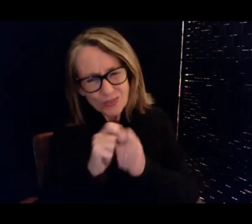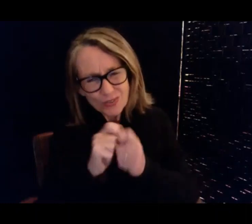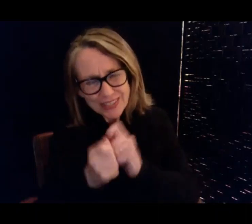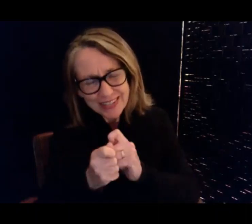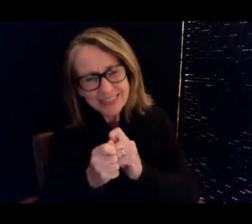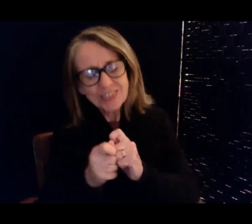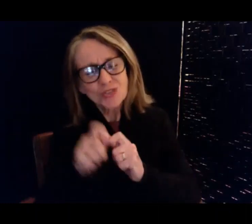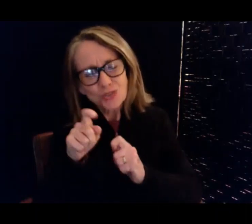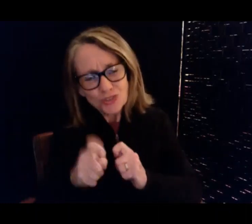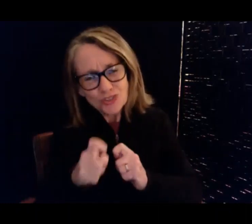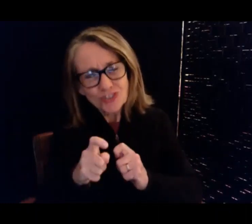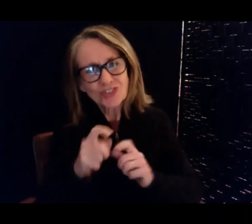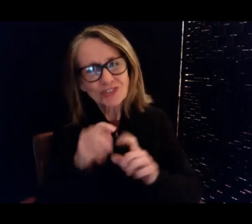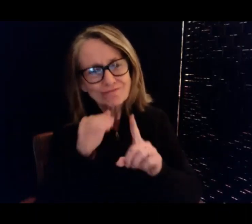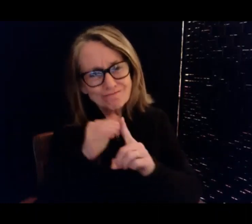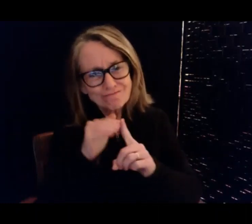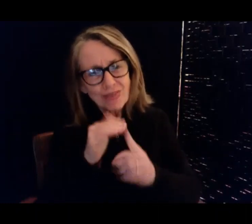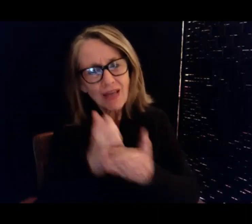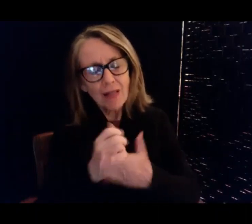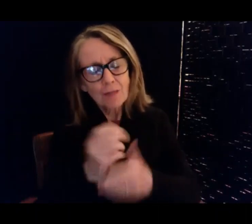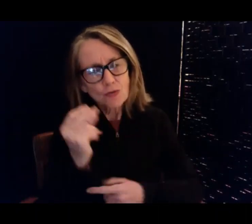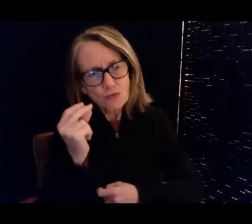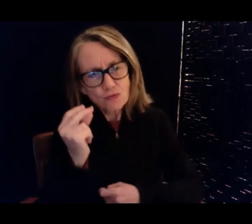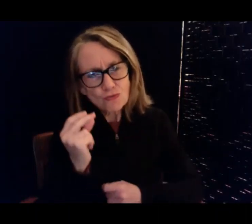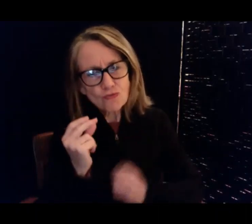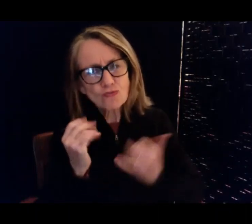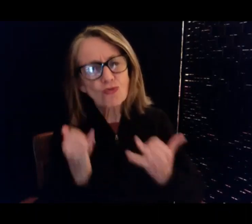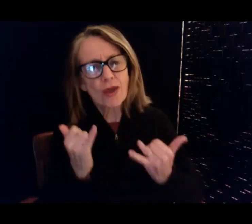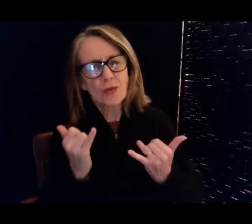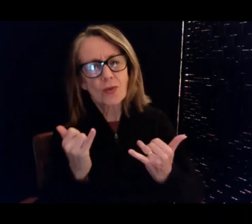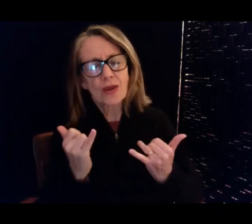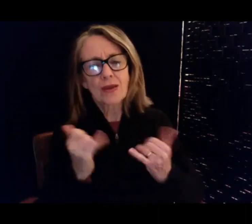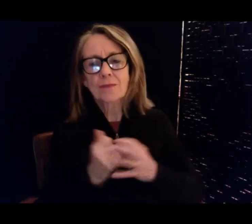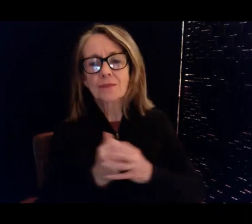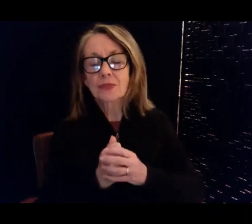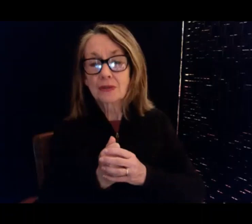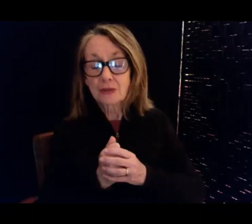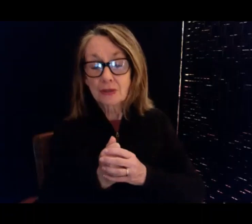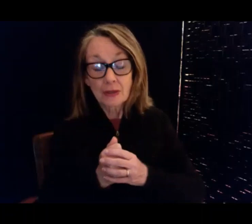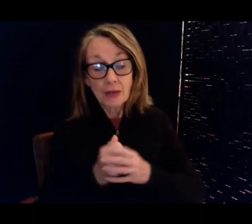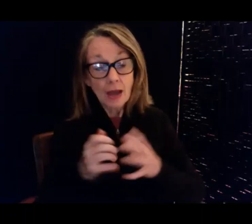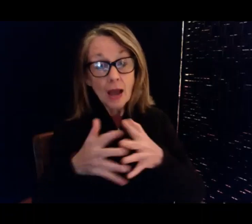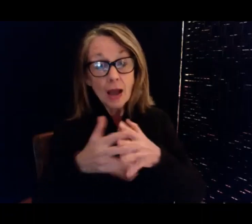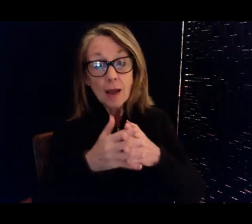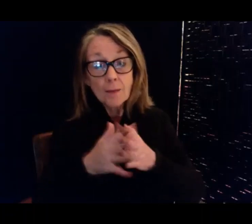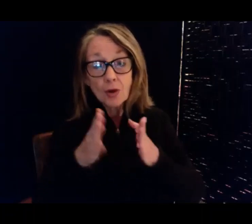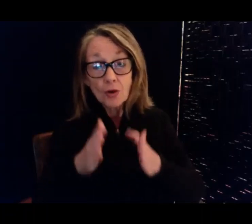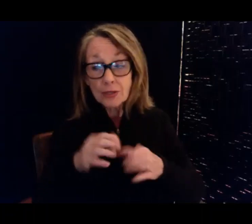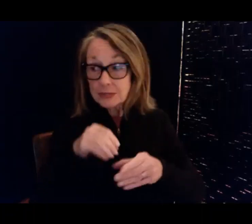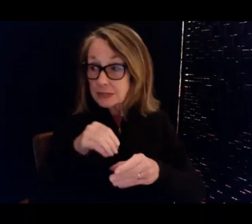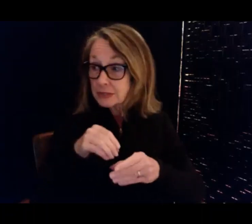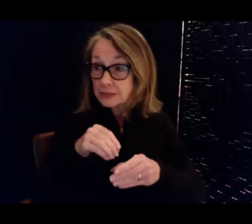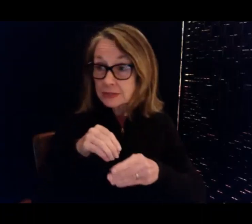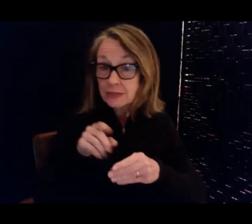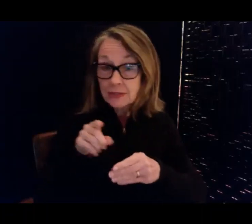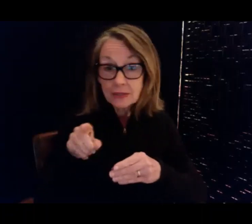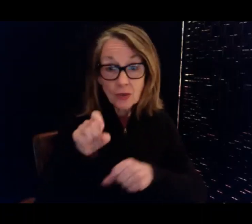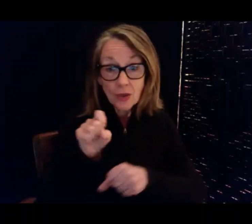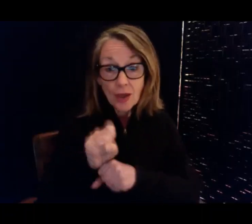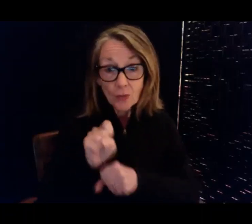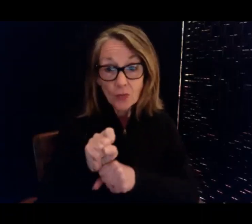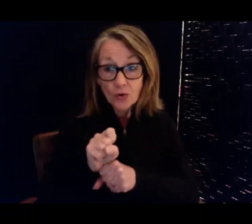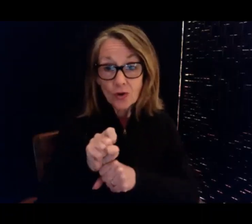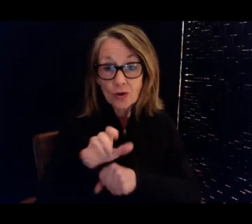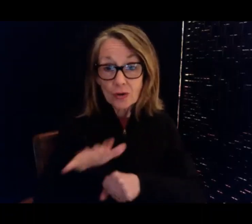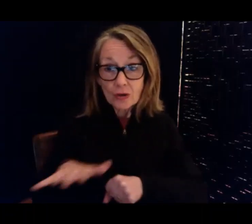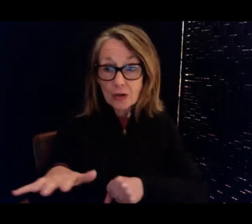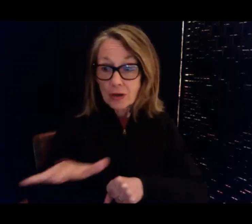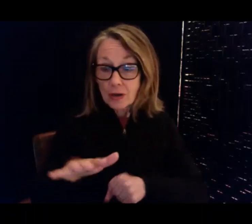it's very prevalent for Americans in the workplace Most jobs in the United